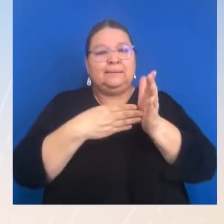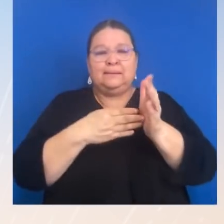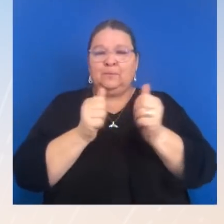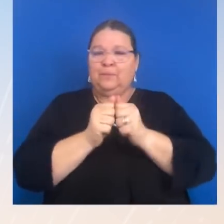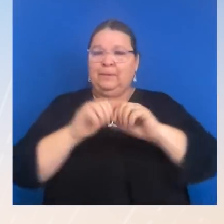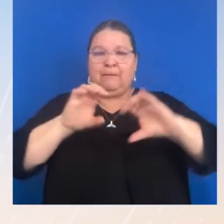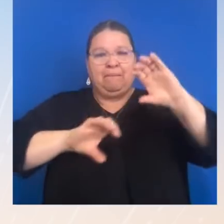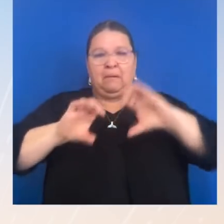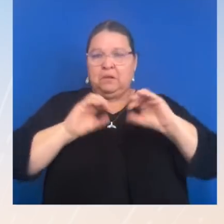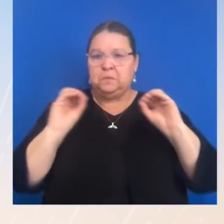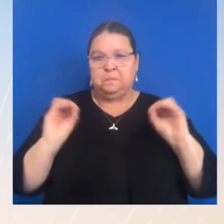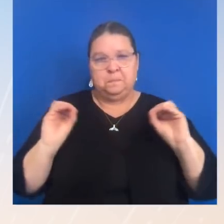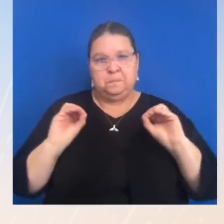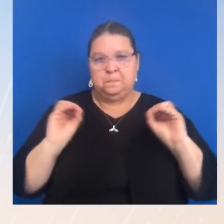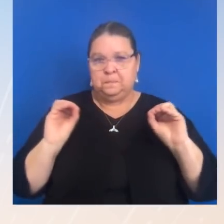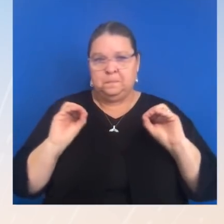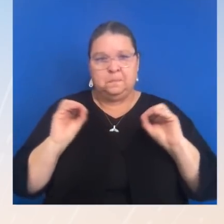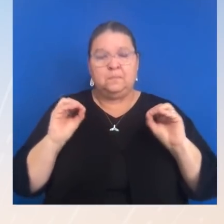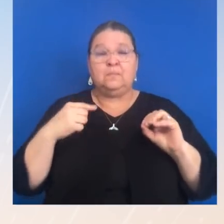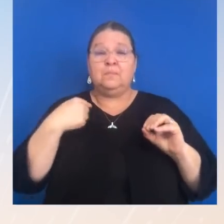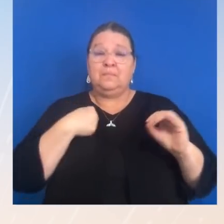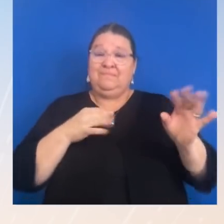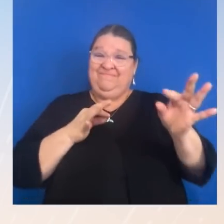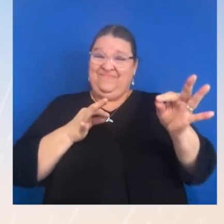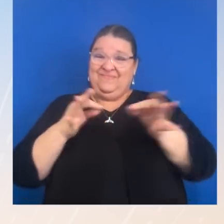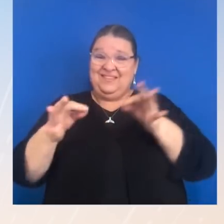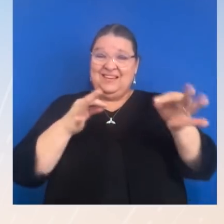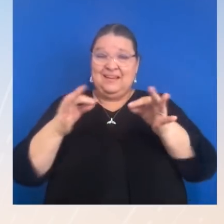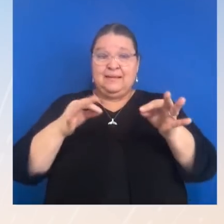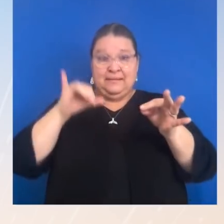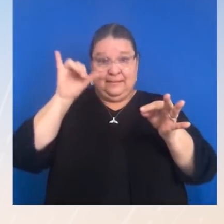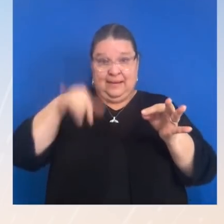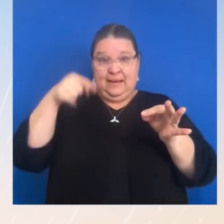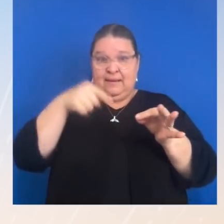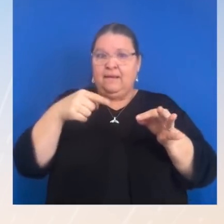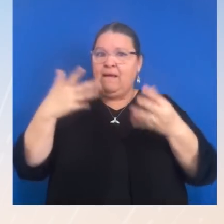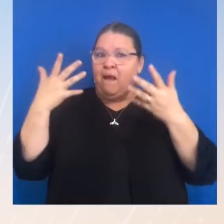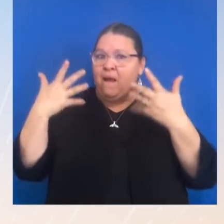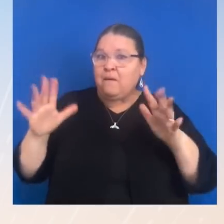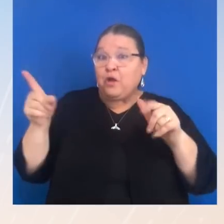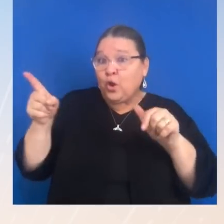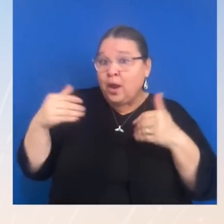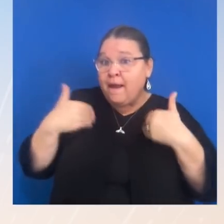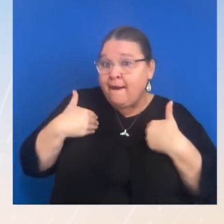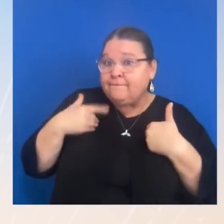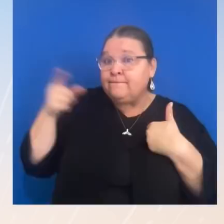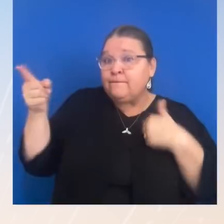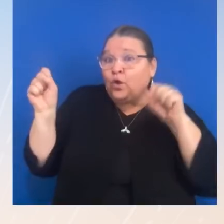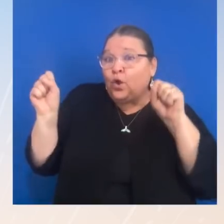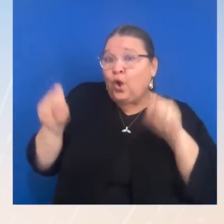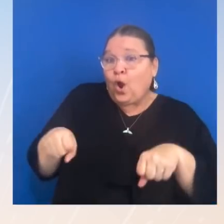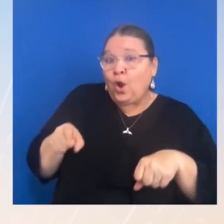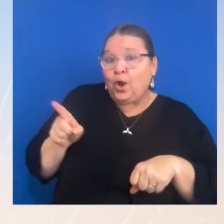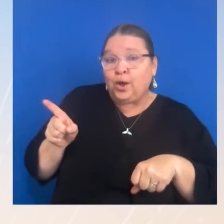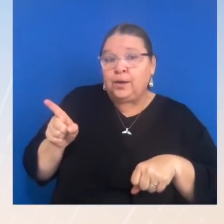what steps they have taken in the past. Let's hope we are not having a discussion about that. But the President and our NATO partners